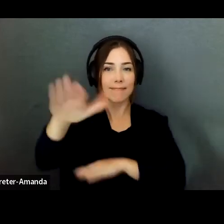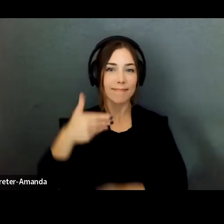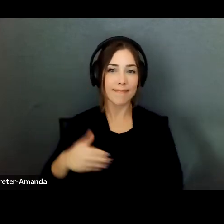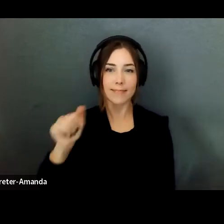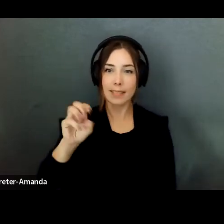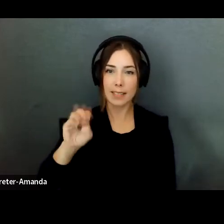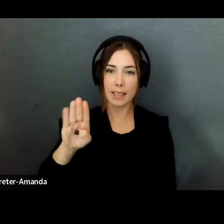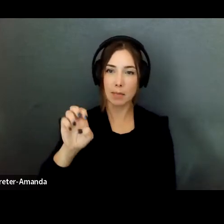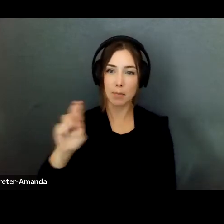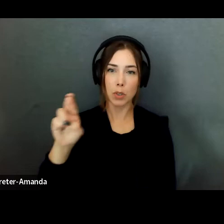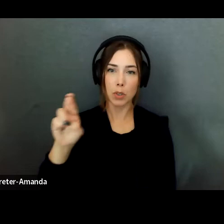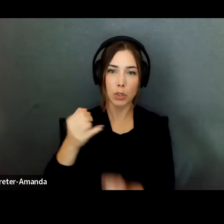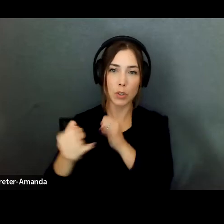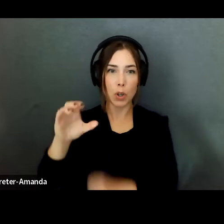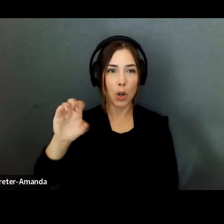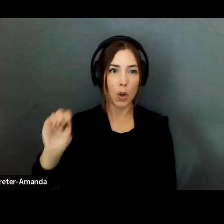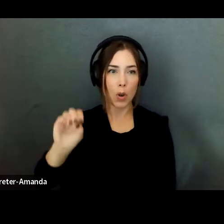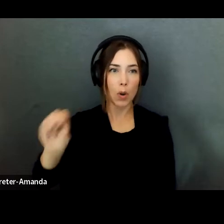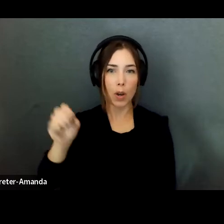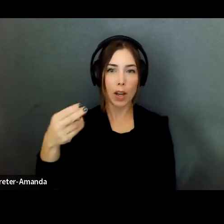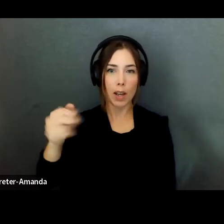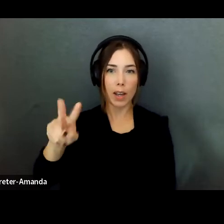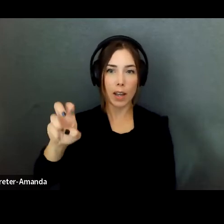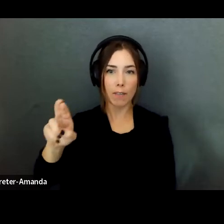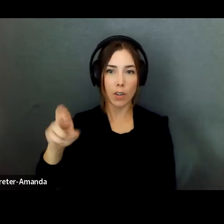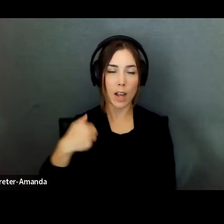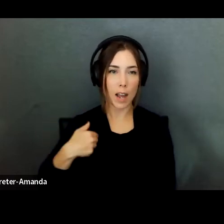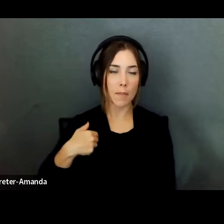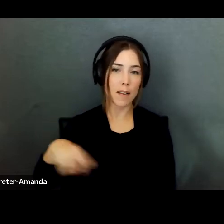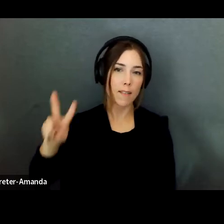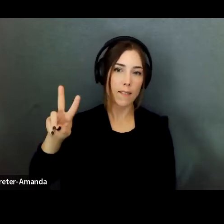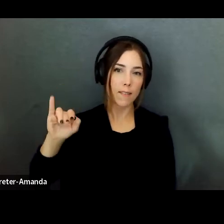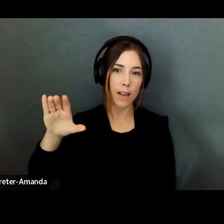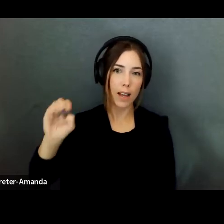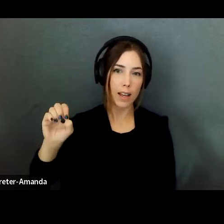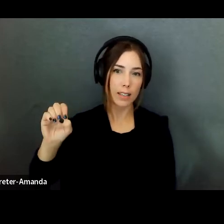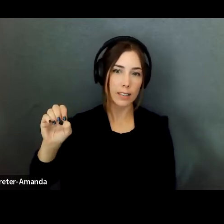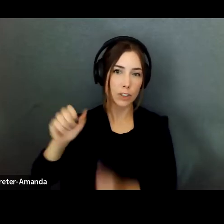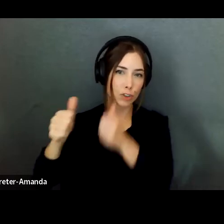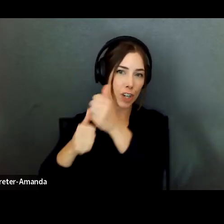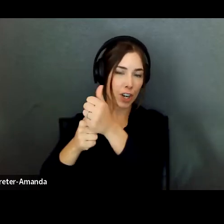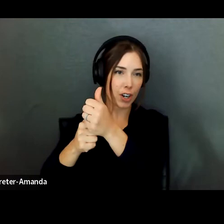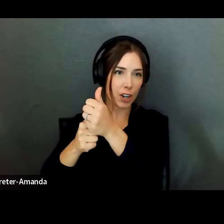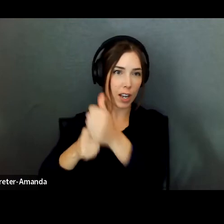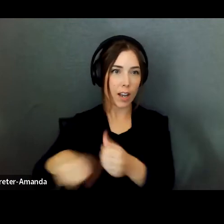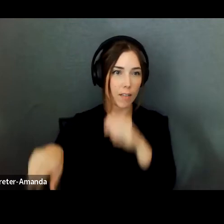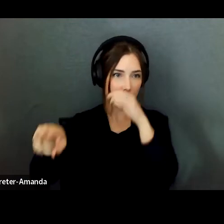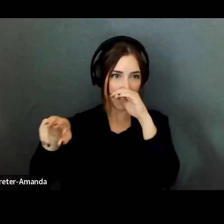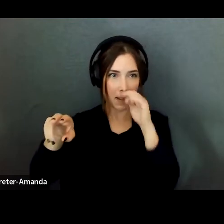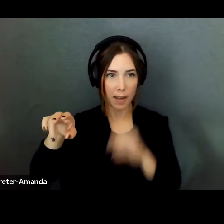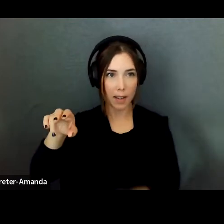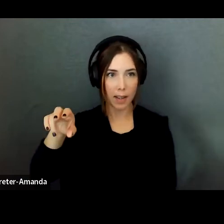I'm vice chair of NASILC and current executive director of end state wide living council.